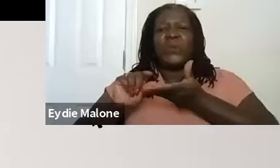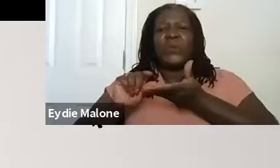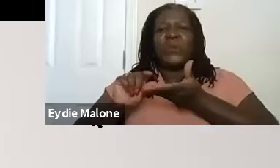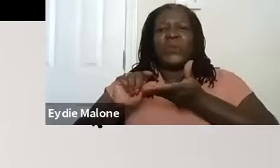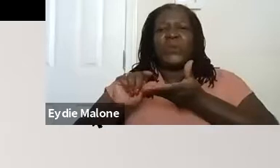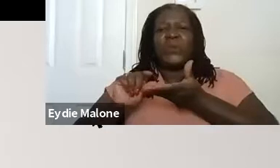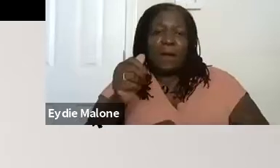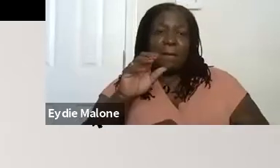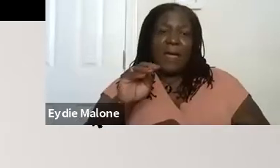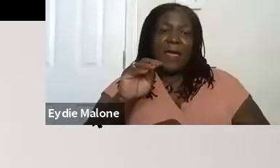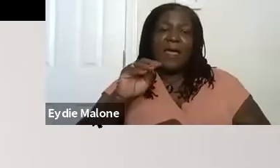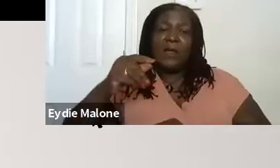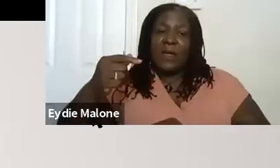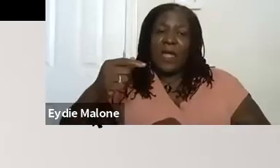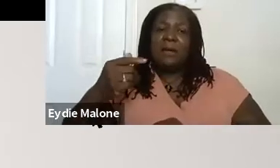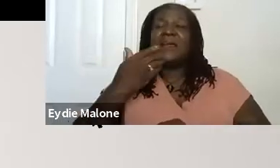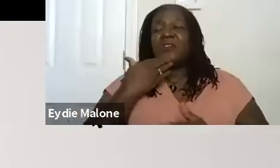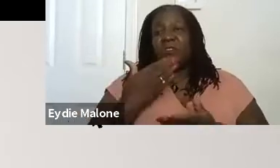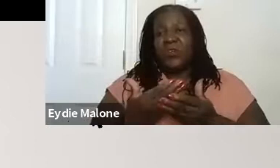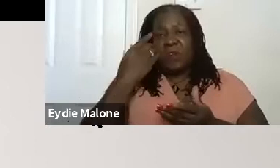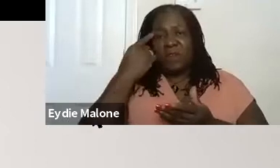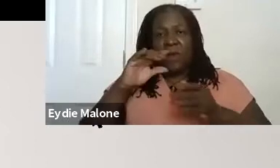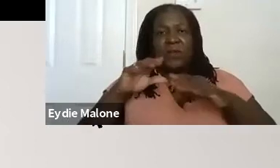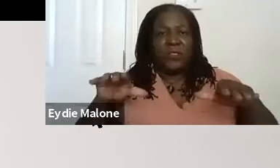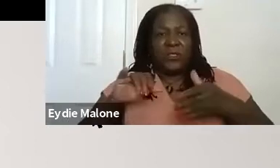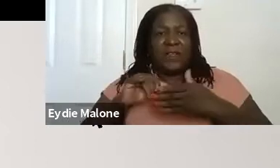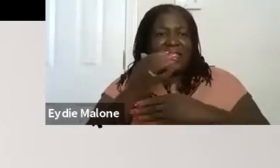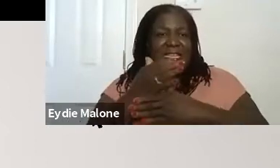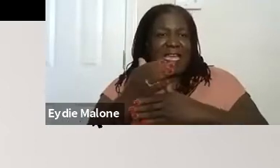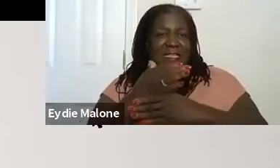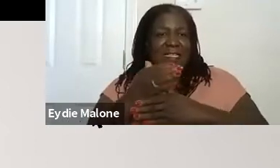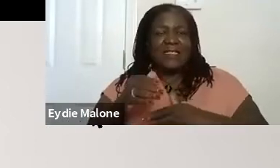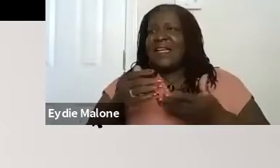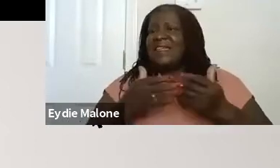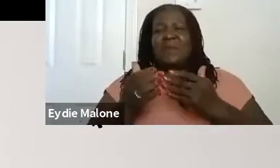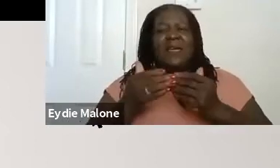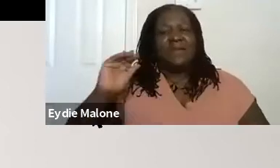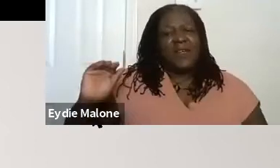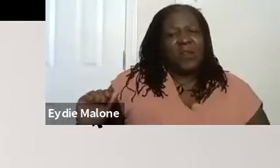in this age range, regardless of whether they're small 5 year olds or large 11 year olds, that